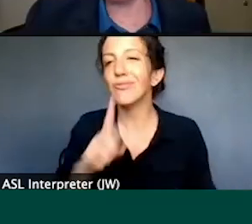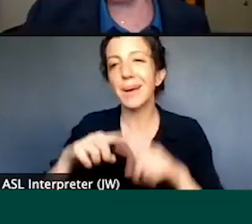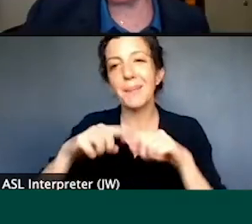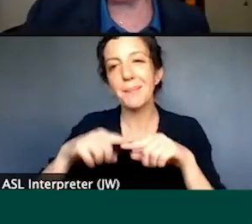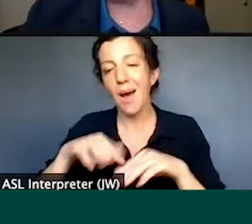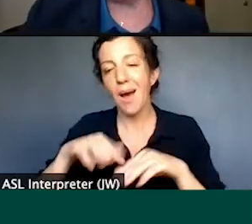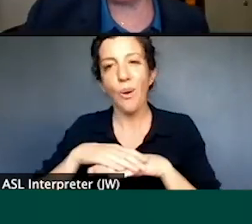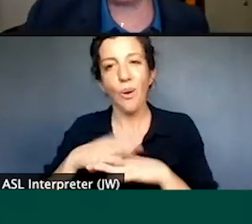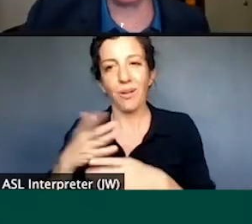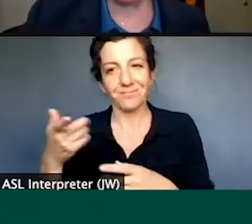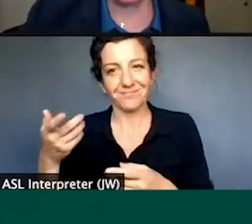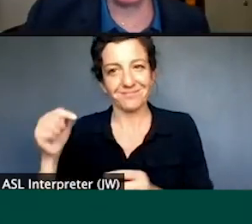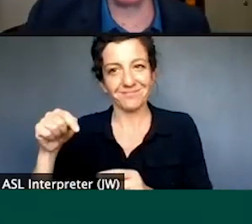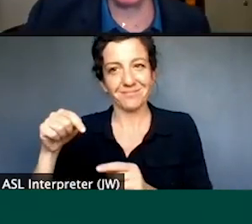Wonderful. Thank you. We'll move on to the next measure.